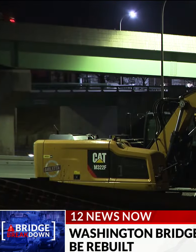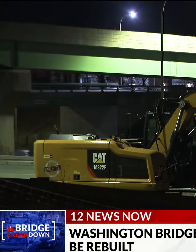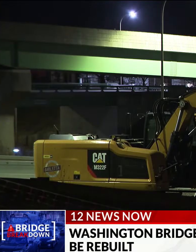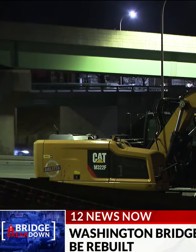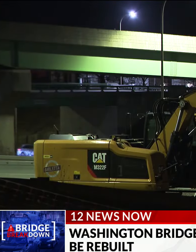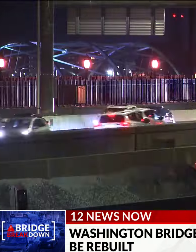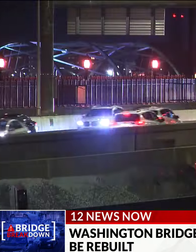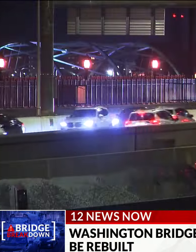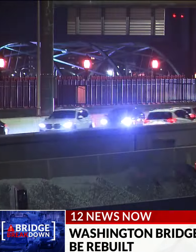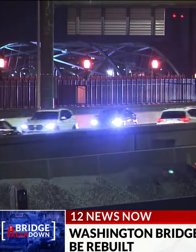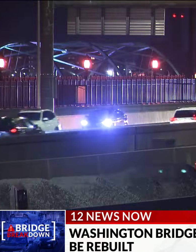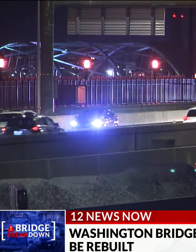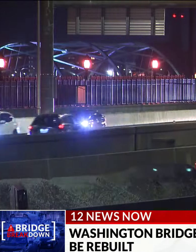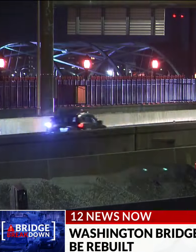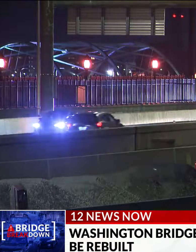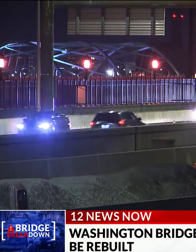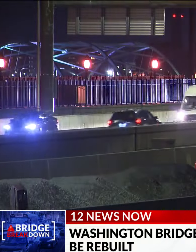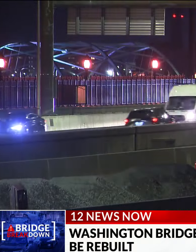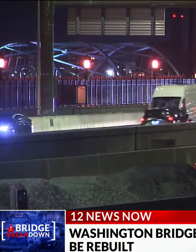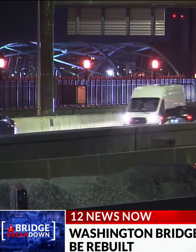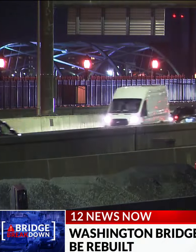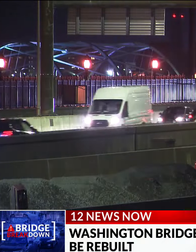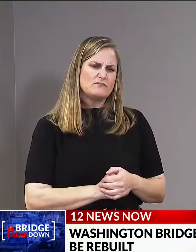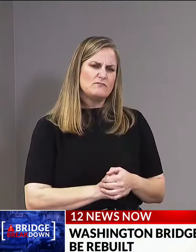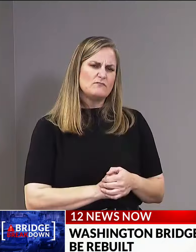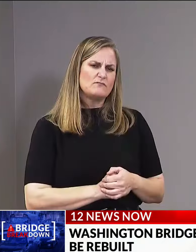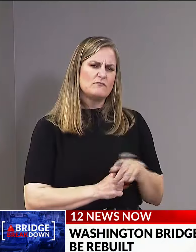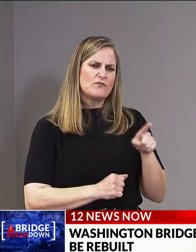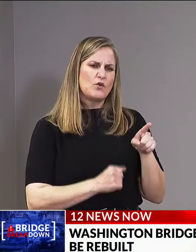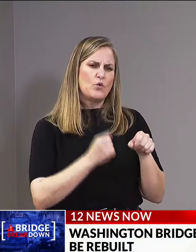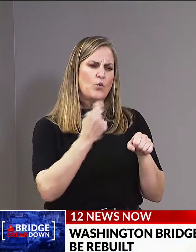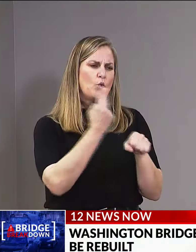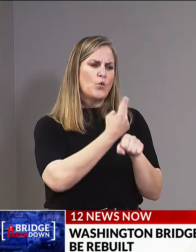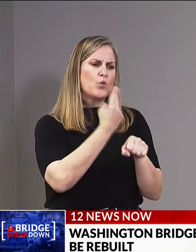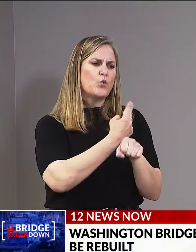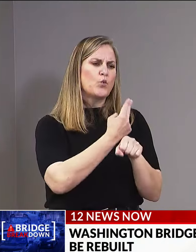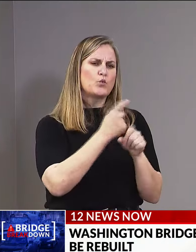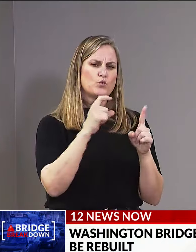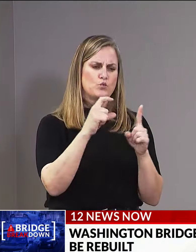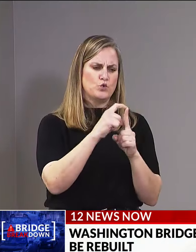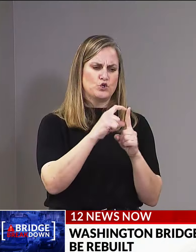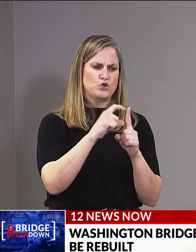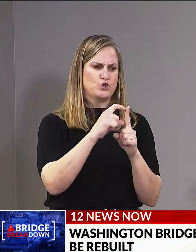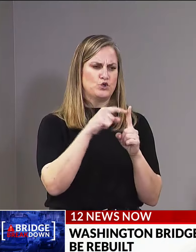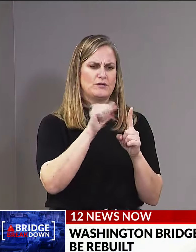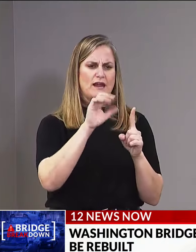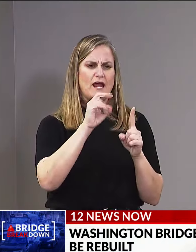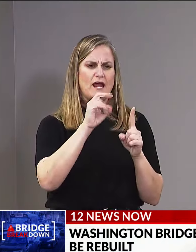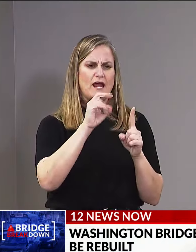HIGHER. A BILL THAT WILL BE FUNDED BY STATE AND FEDERAL TAX DOLLARS. {***SHANNON**} AND STATE OFFICIALS ANNOUNCING